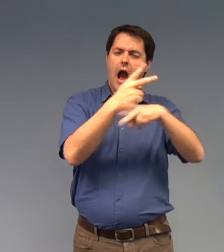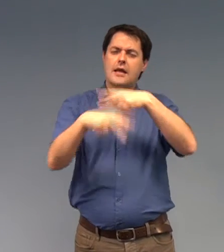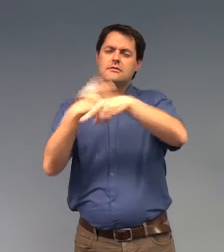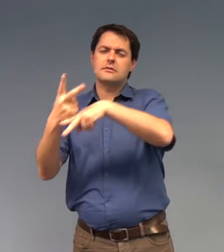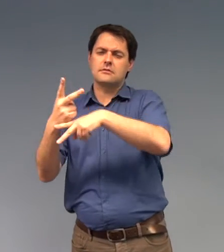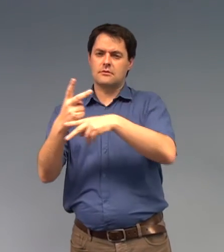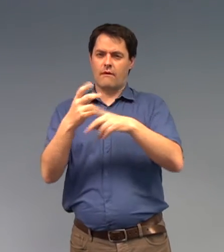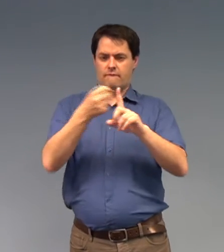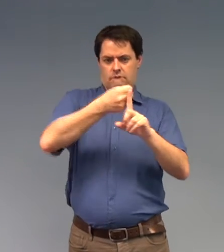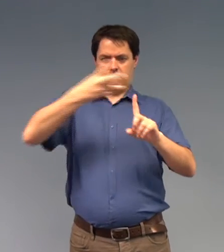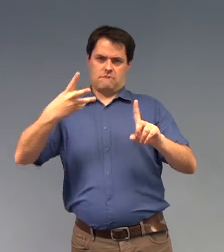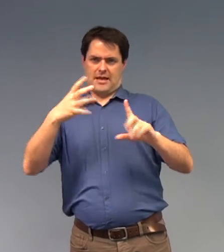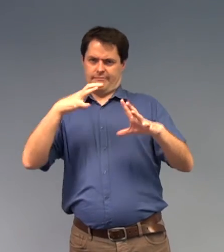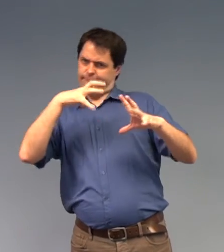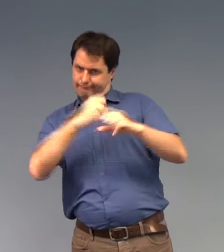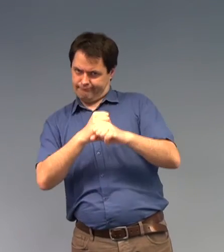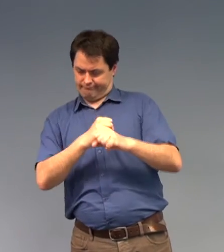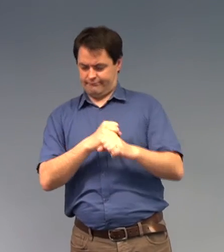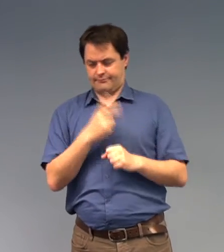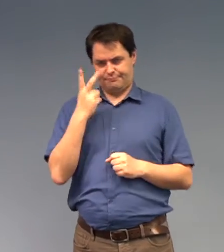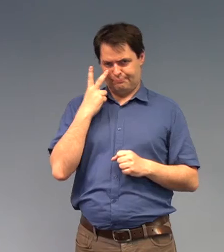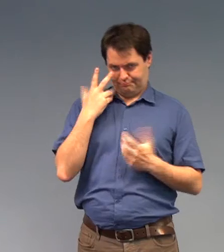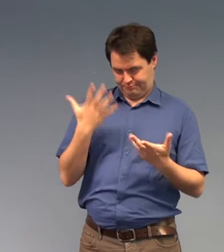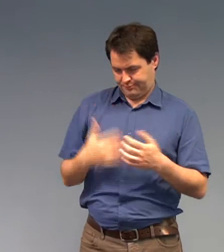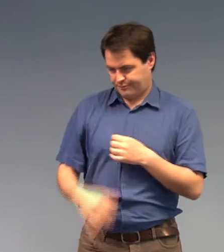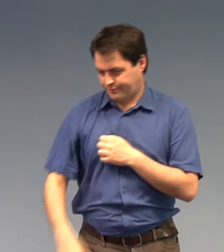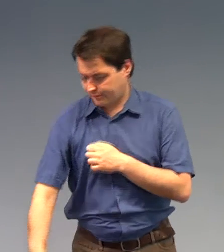So, I had a variety of different types of data